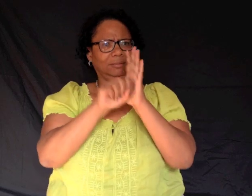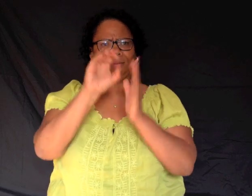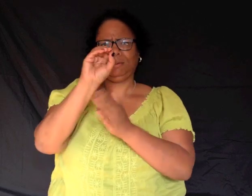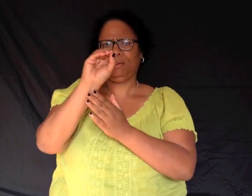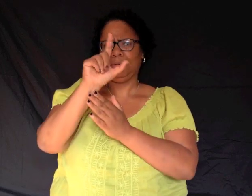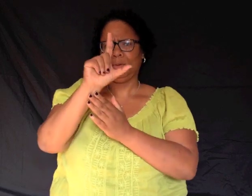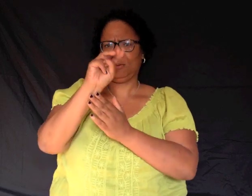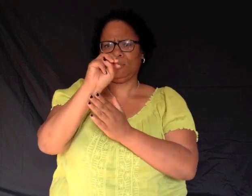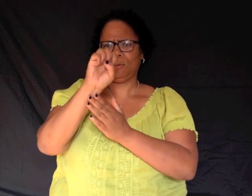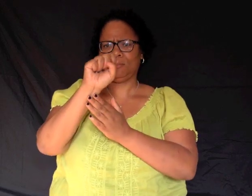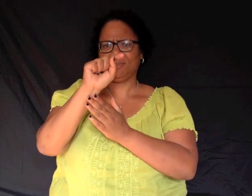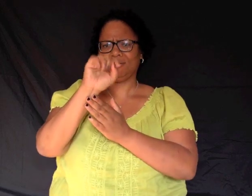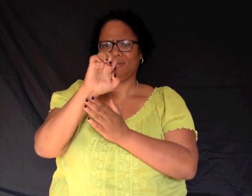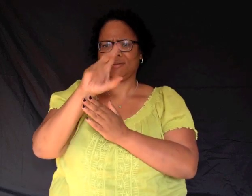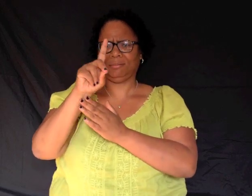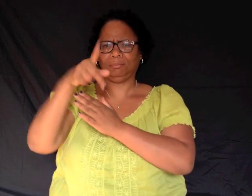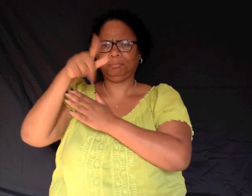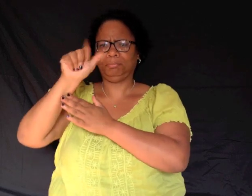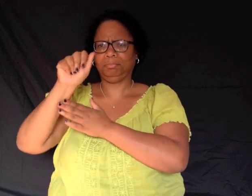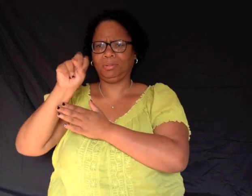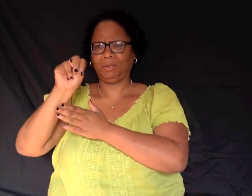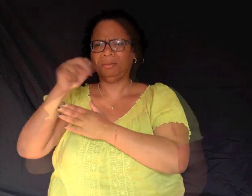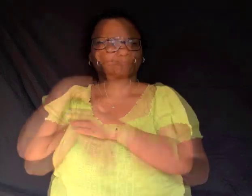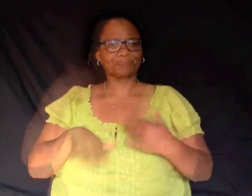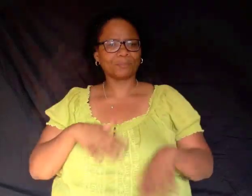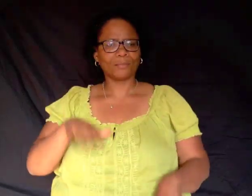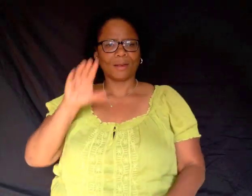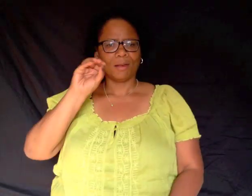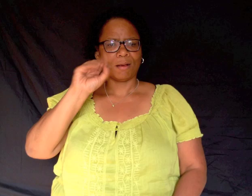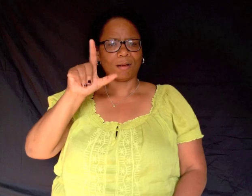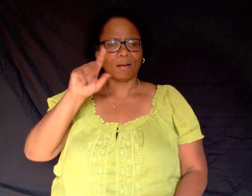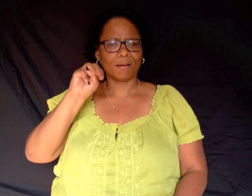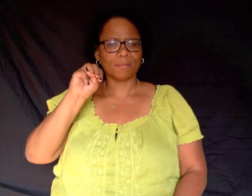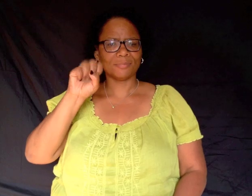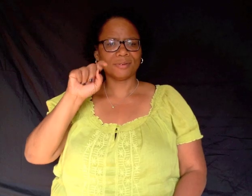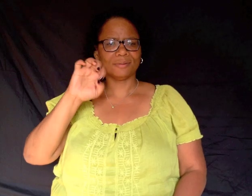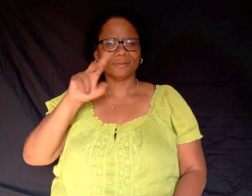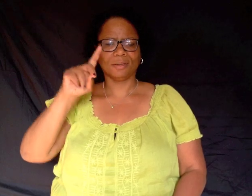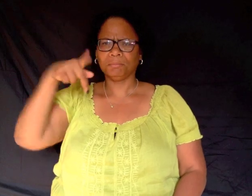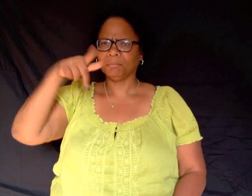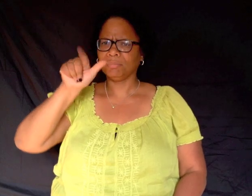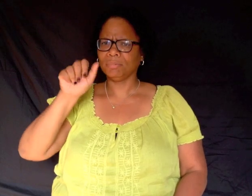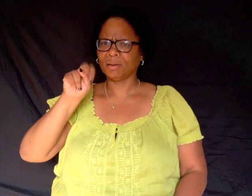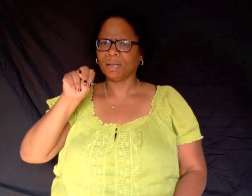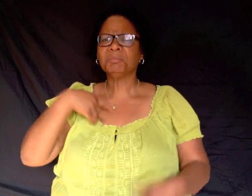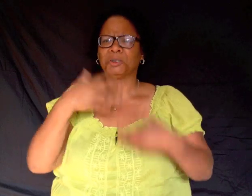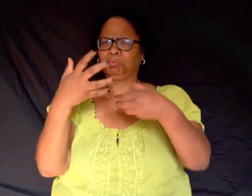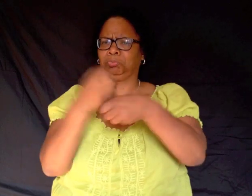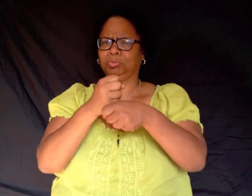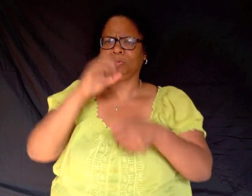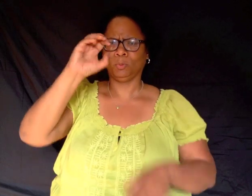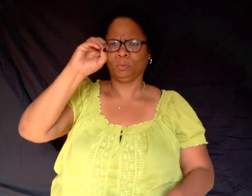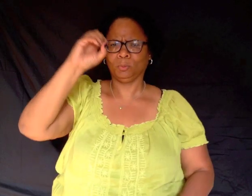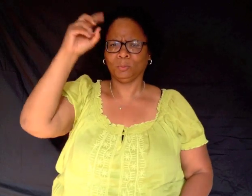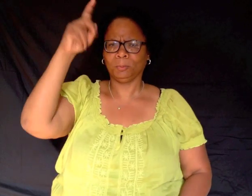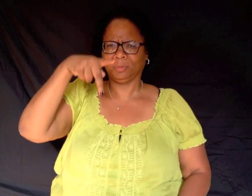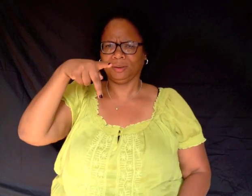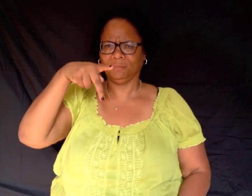the State's Olmstead Plan. The Olmstead Plan - I'm going to sign it "O.P." -